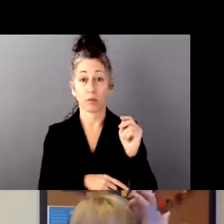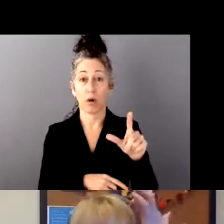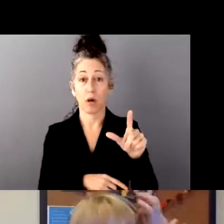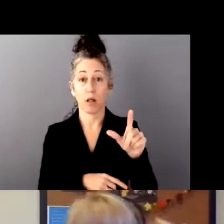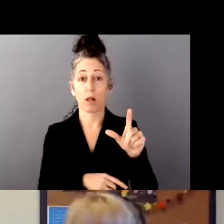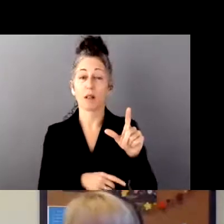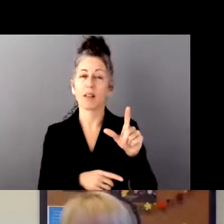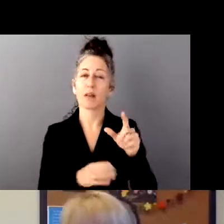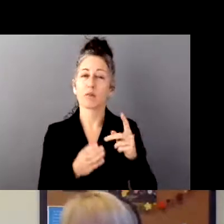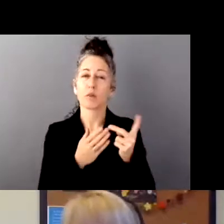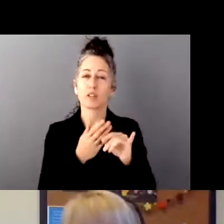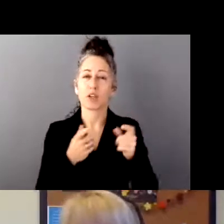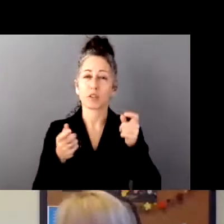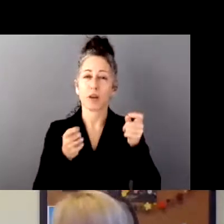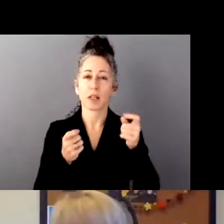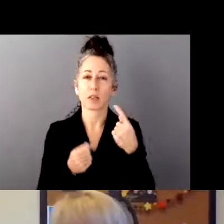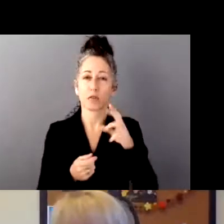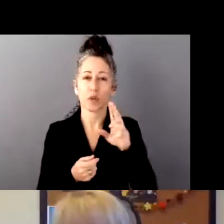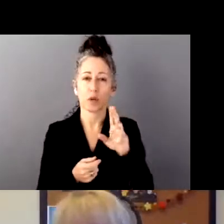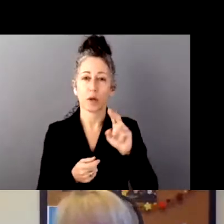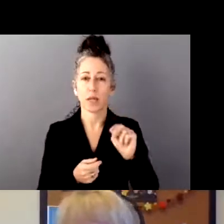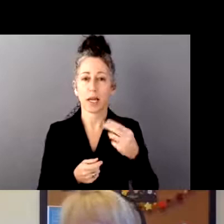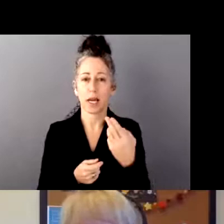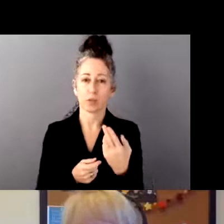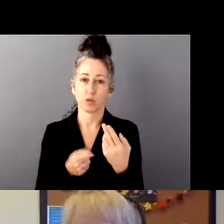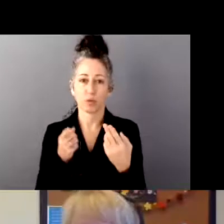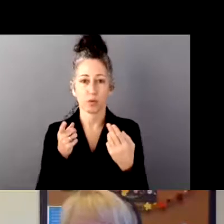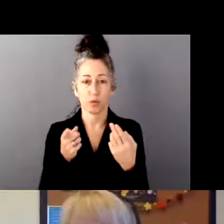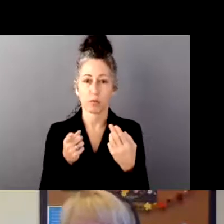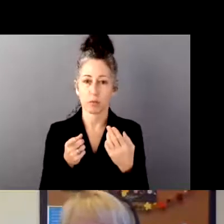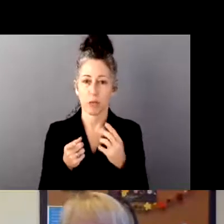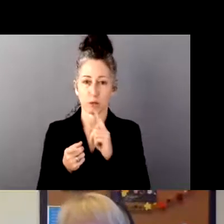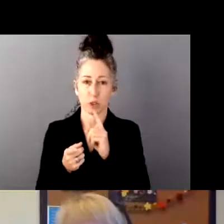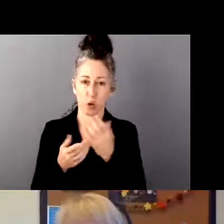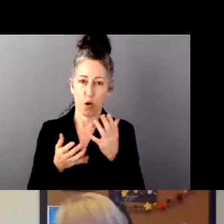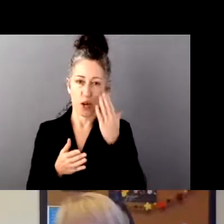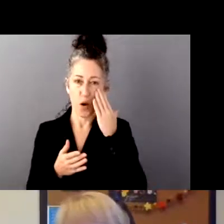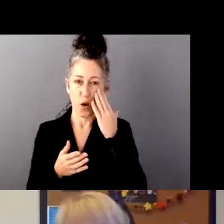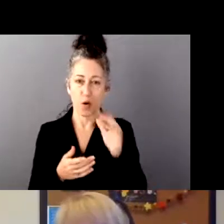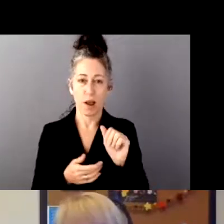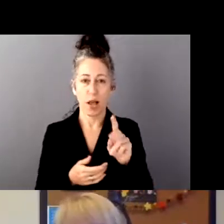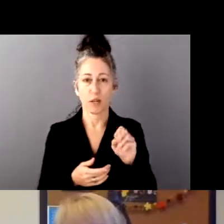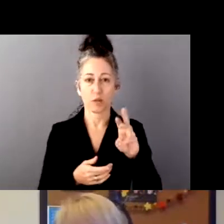And last, but not least, we will have Dr. Shreya Paul and Dr. Andrew Houtenville. Dr. Paul is a project director at UNH. And Andrew is an associate professor of economics at the IOD at UNH. What are you holding up there, Andrew?